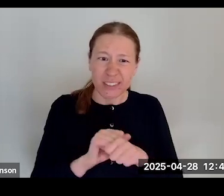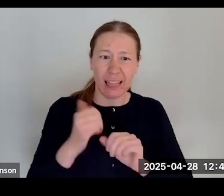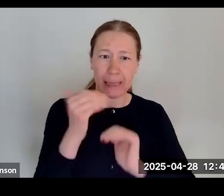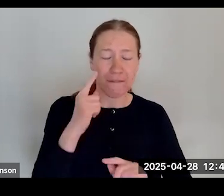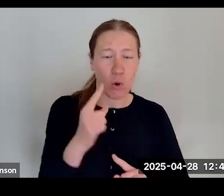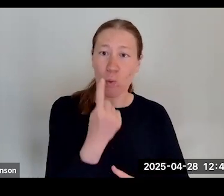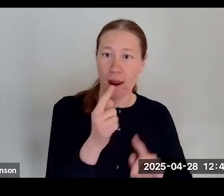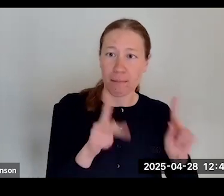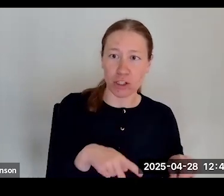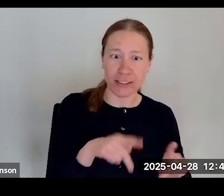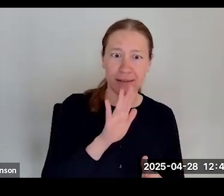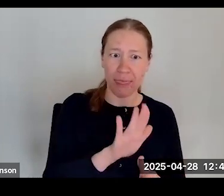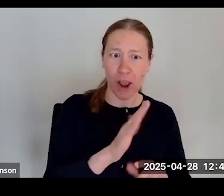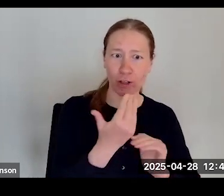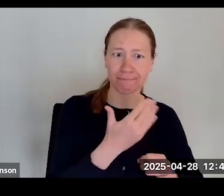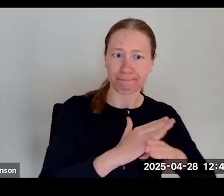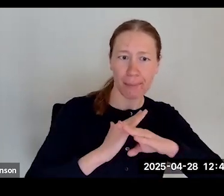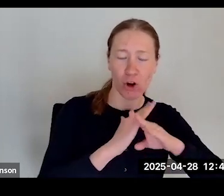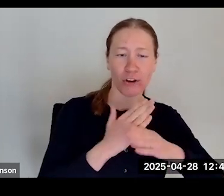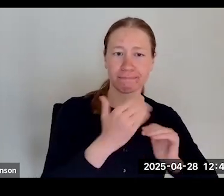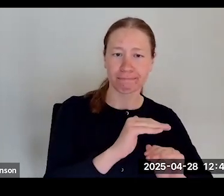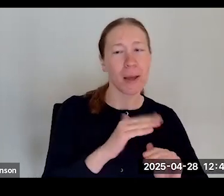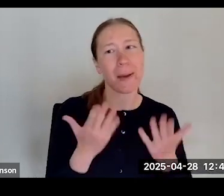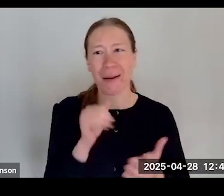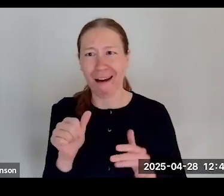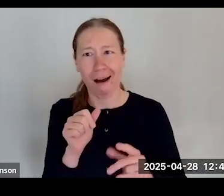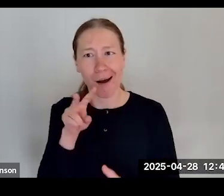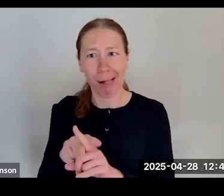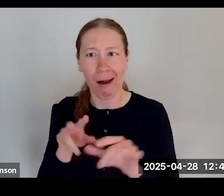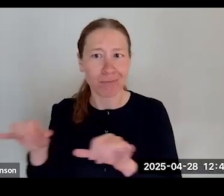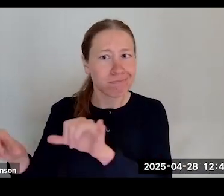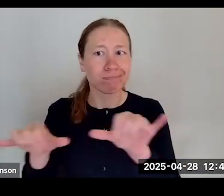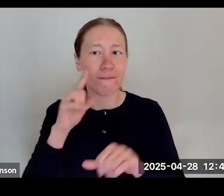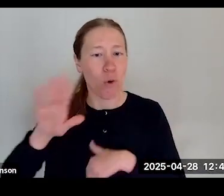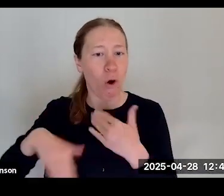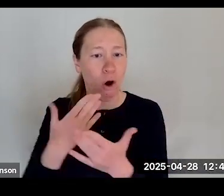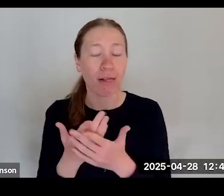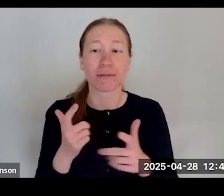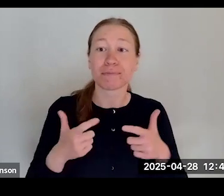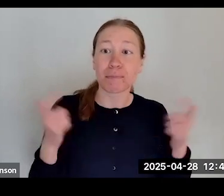for one person might not be for somebody else. Some examples of major life activities include bending,